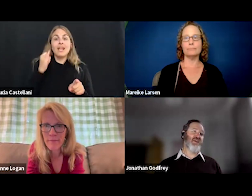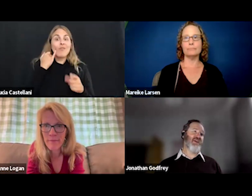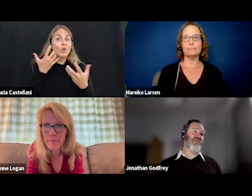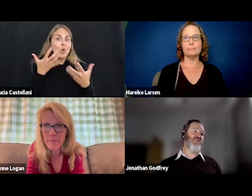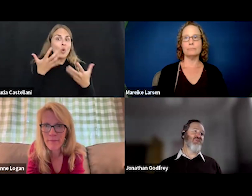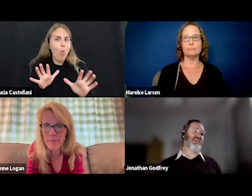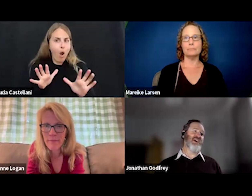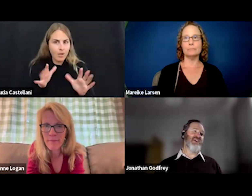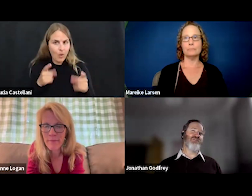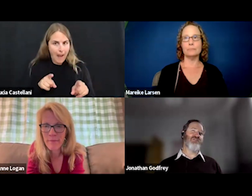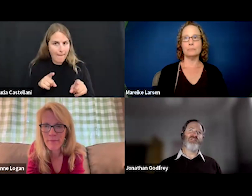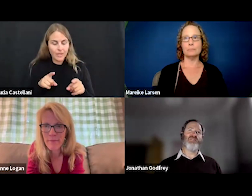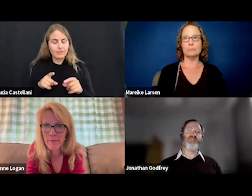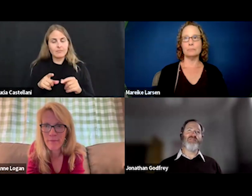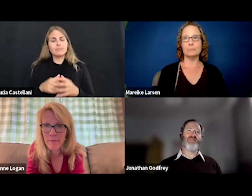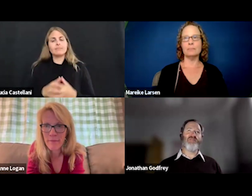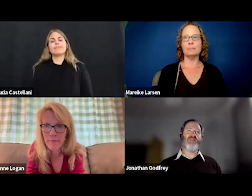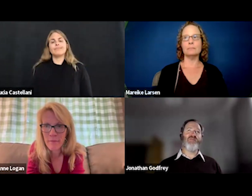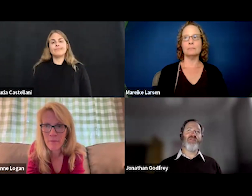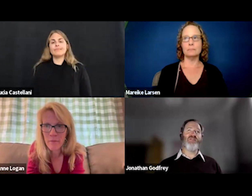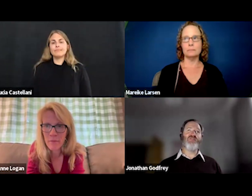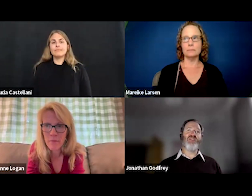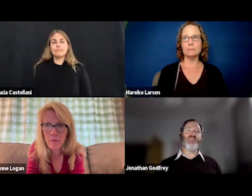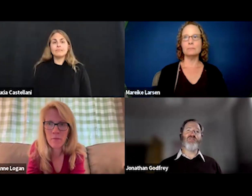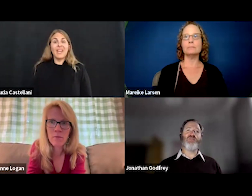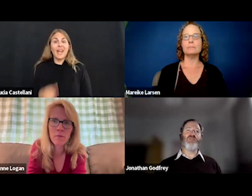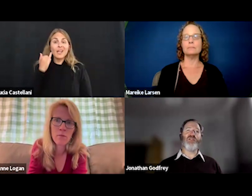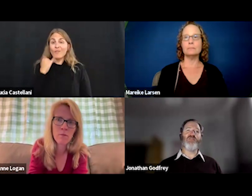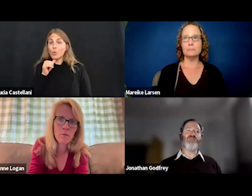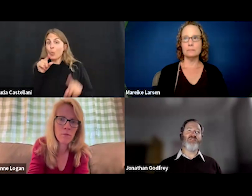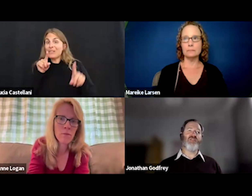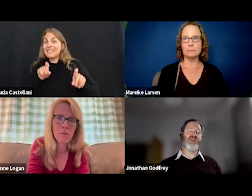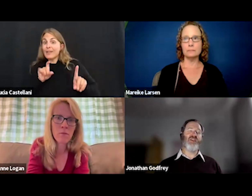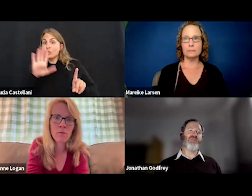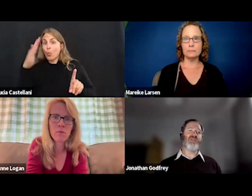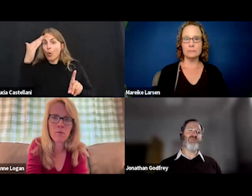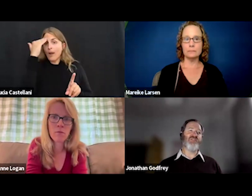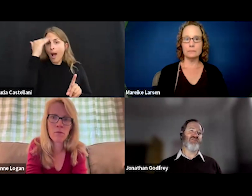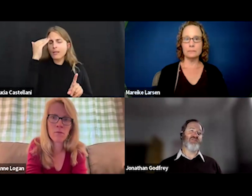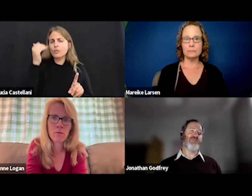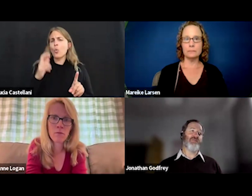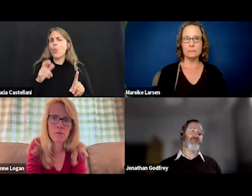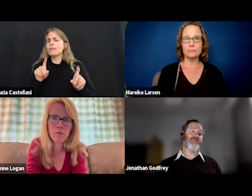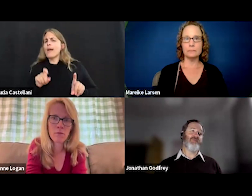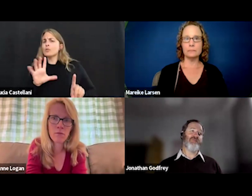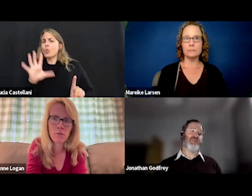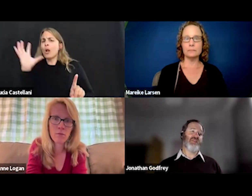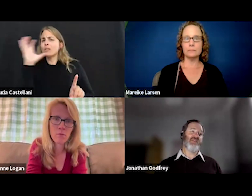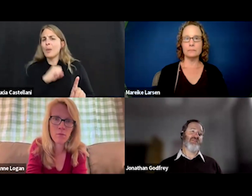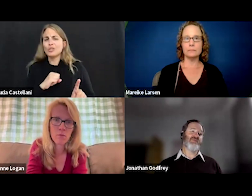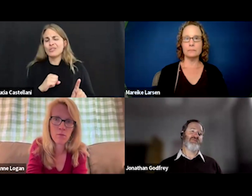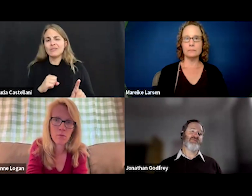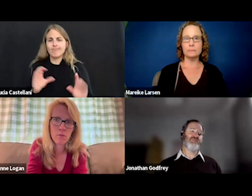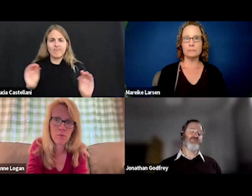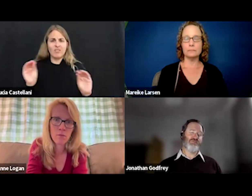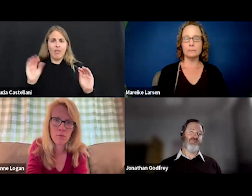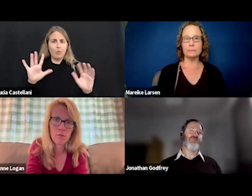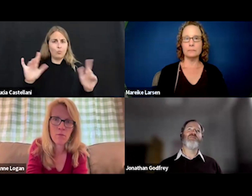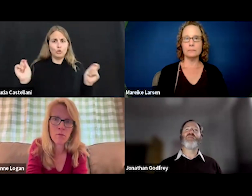And you won't change if you don't test your knowledge and your assumptions.